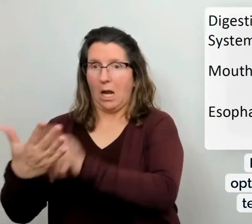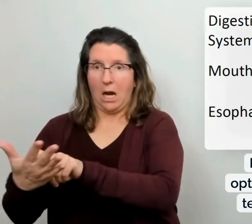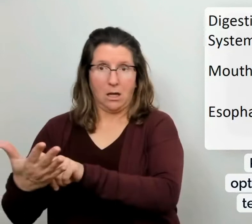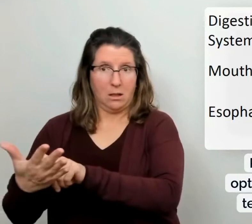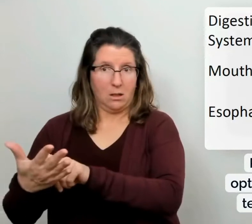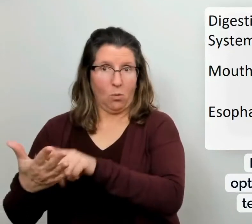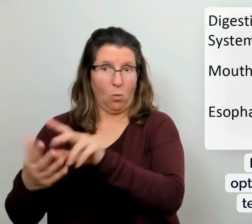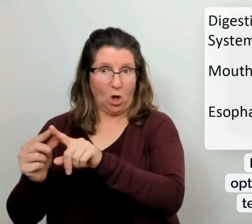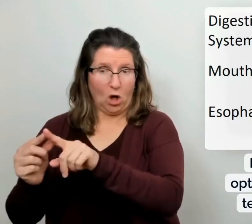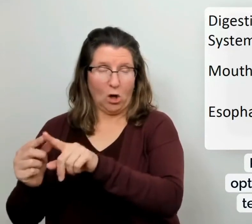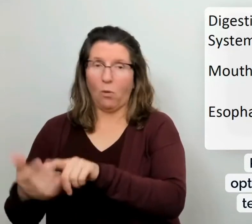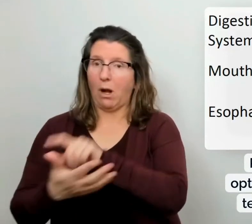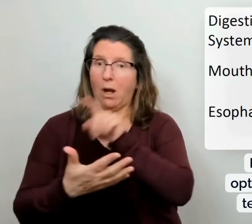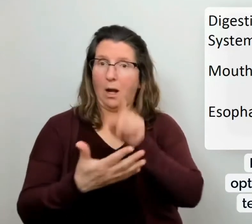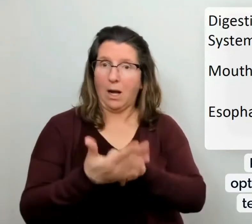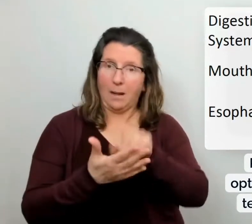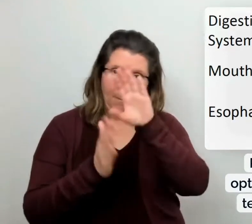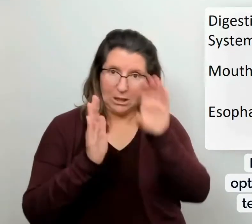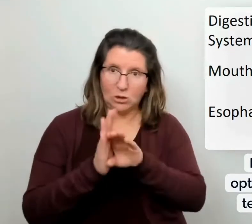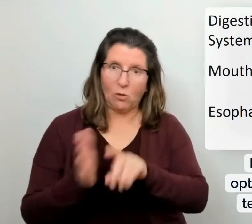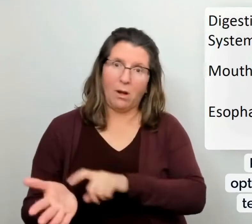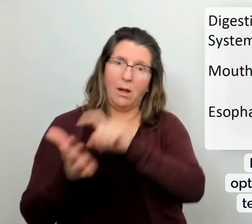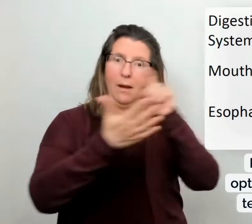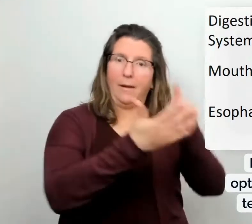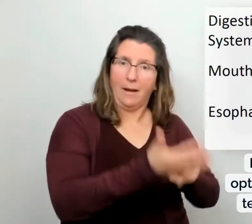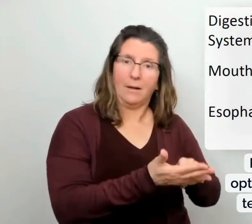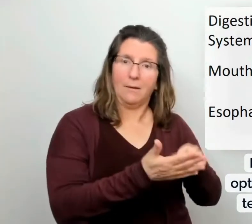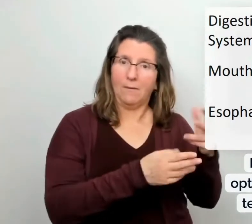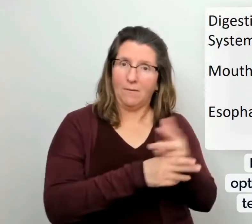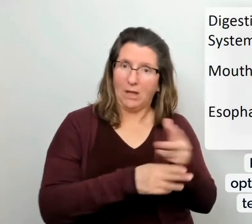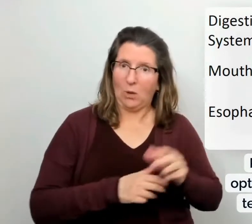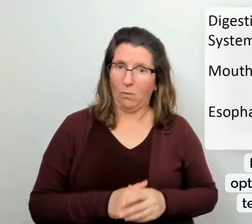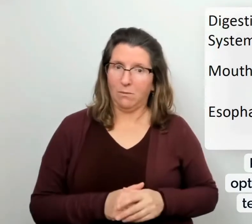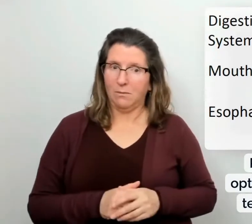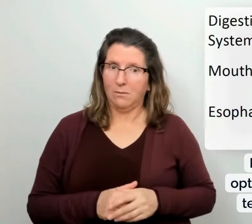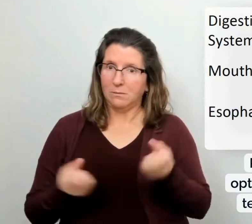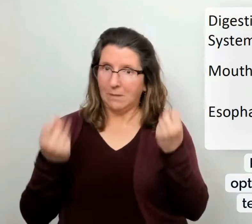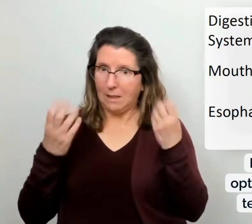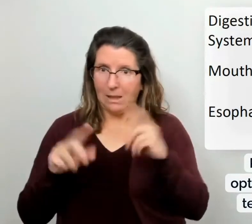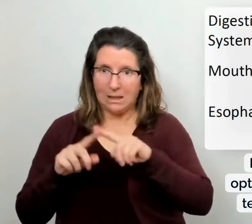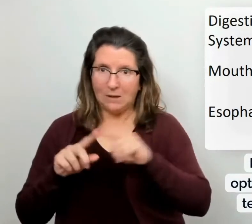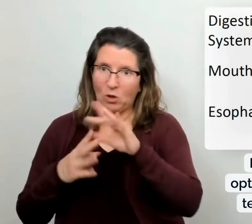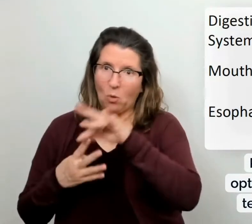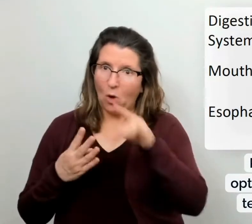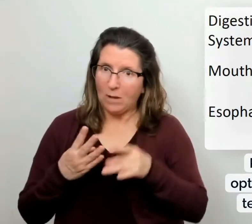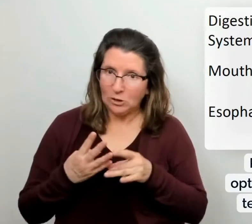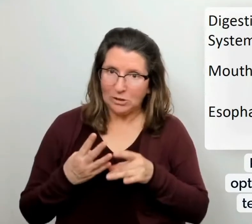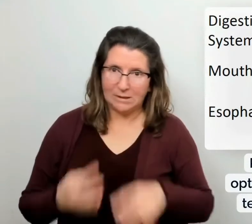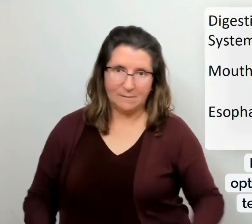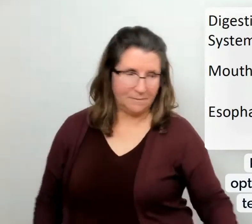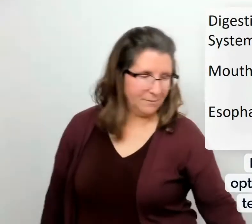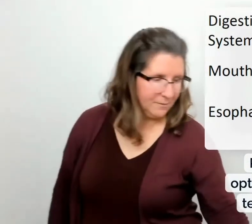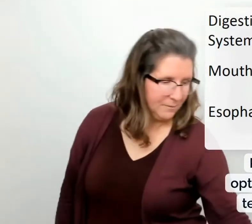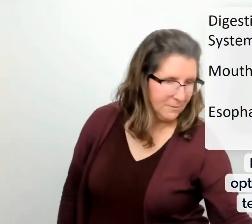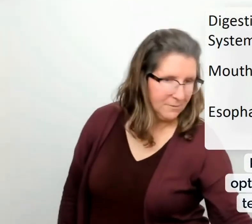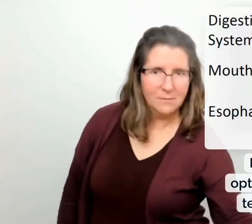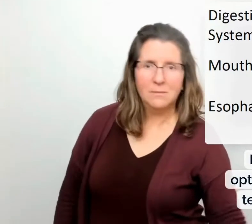A student can click on a word, an image, or the ASL clip to get more information. So you can see they have several choices.